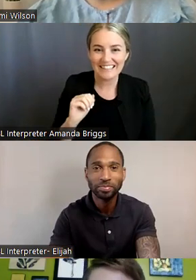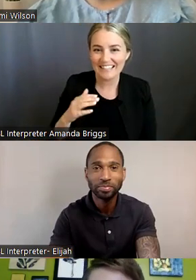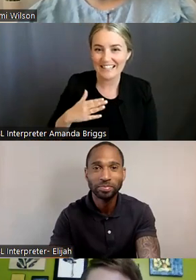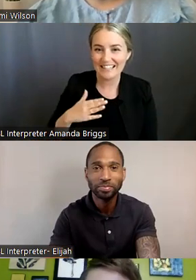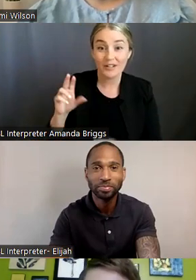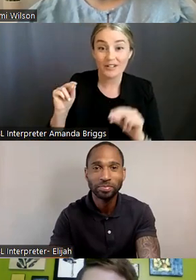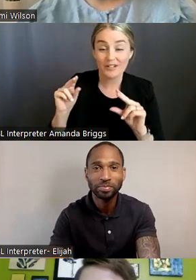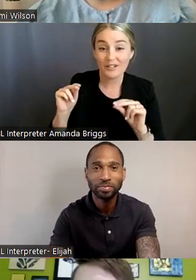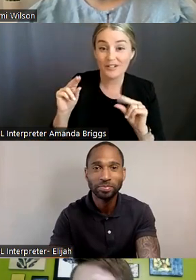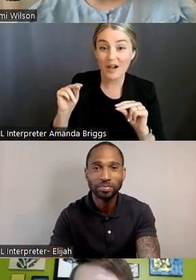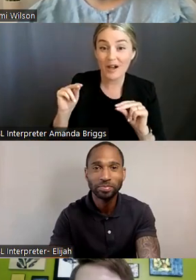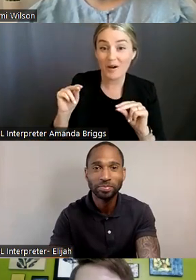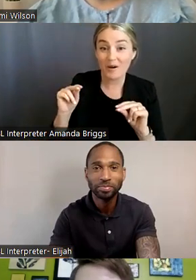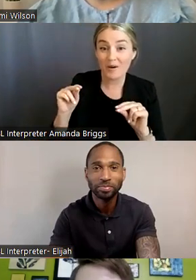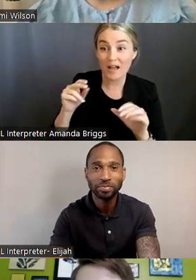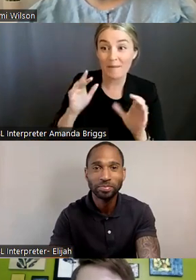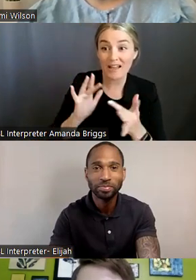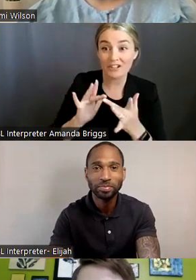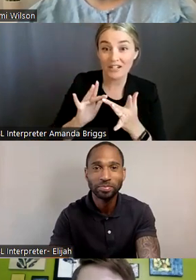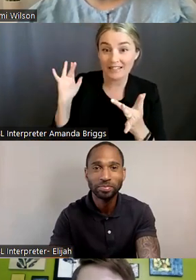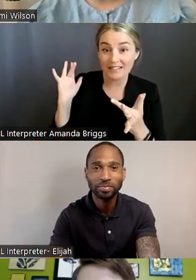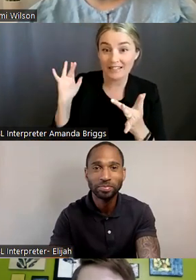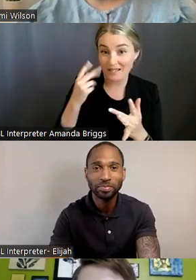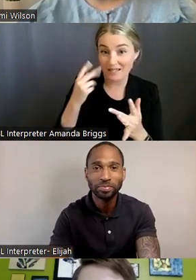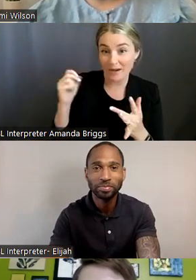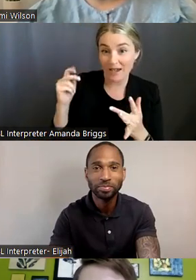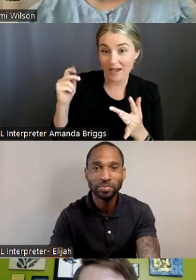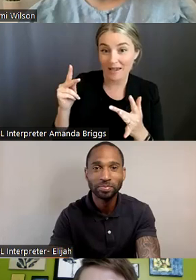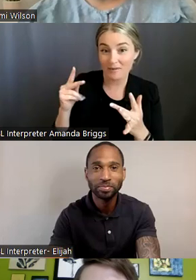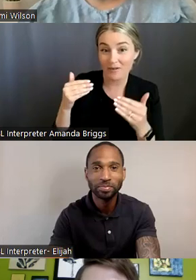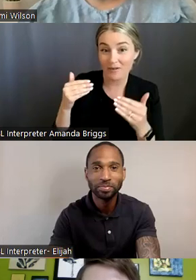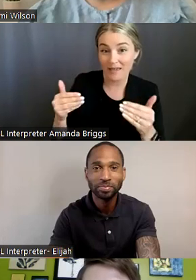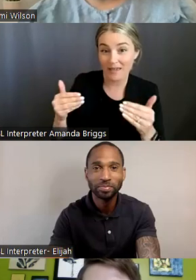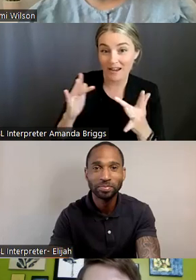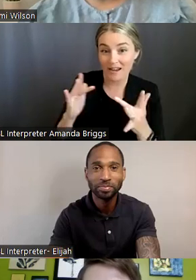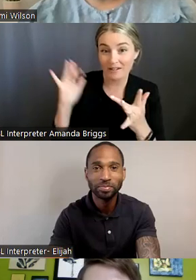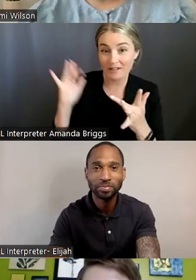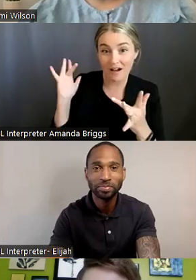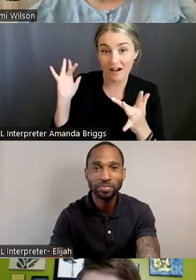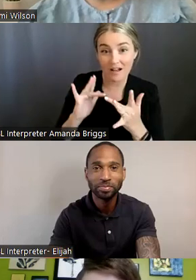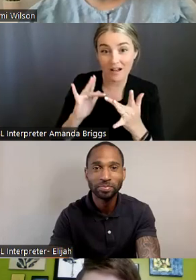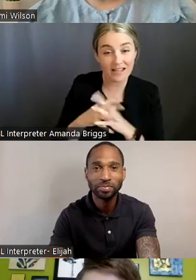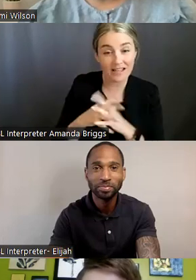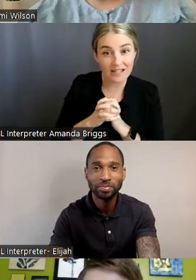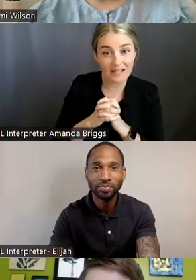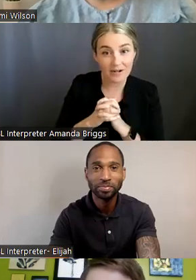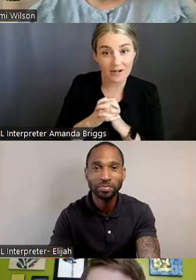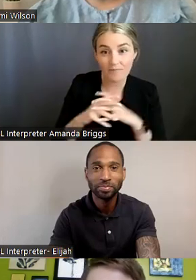apologies. (Amanda) No, should I, can you see me okay before we begin? I can log off and log back in, if